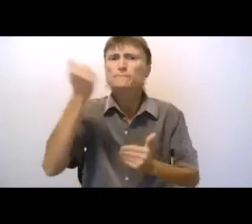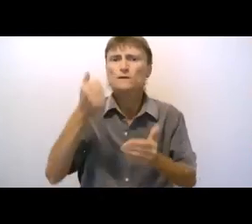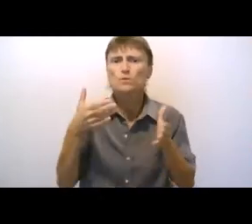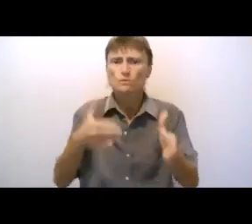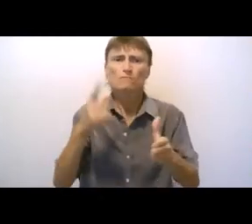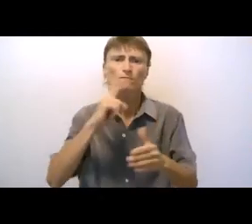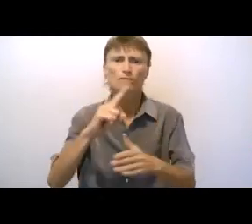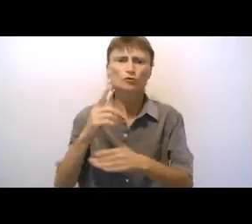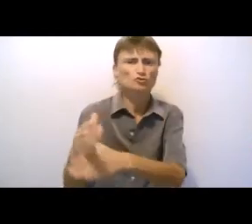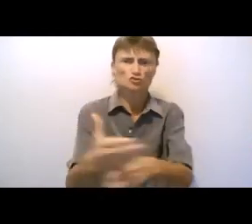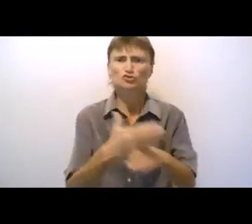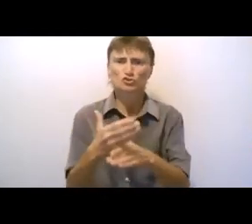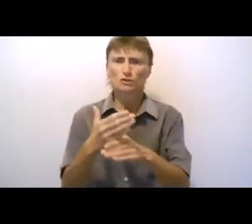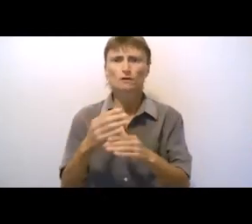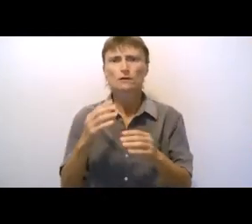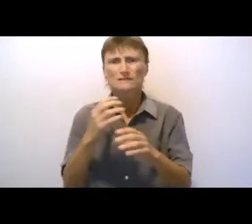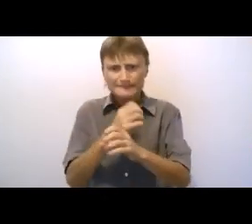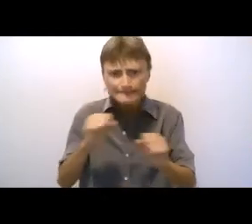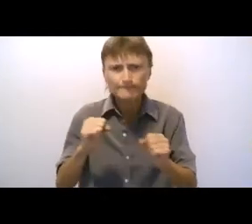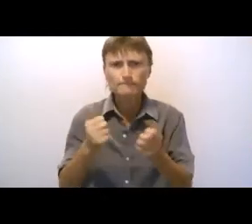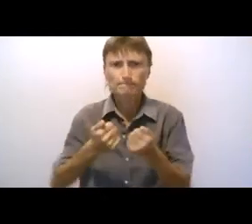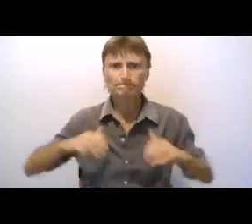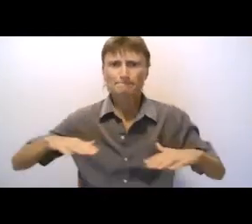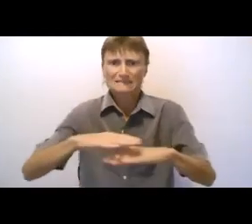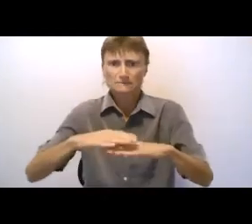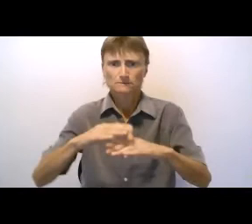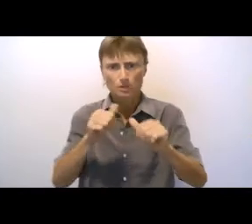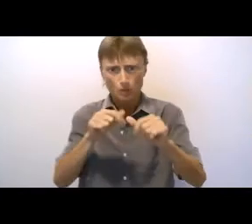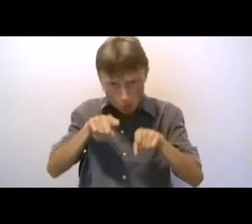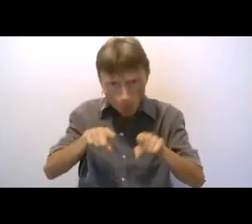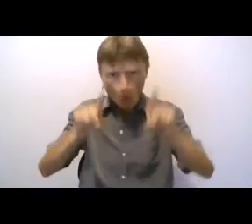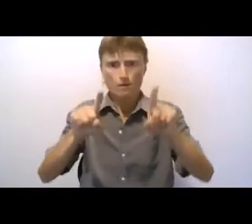I'm hoping this is the right one. Let me know if that doesn't work.